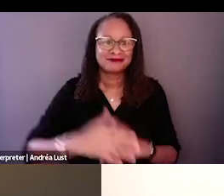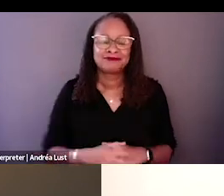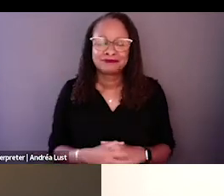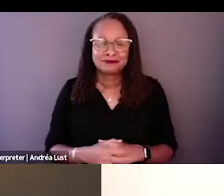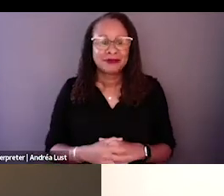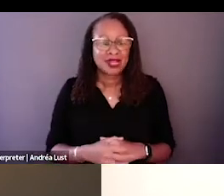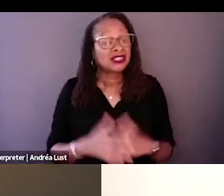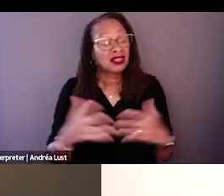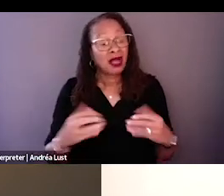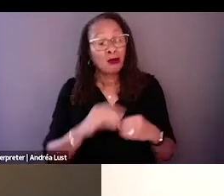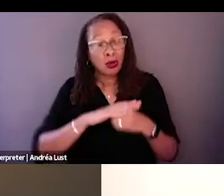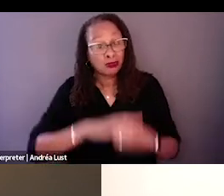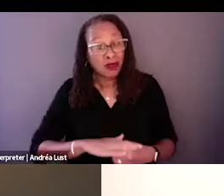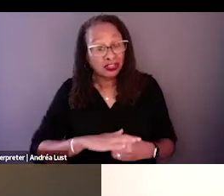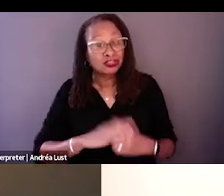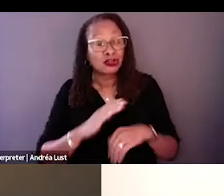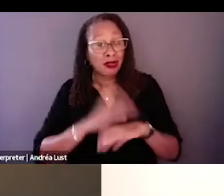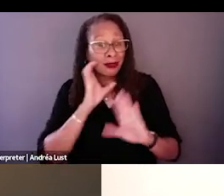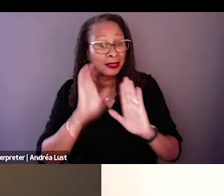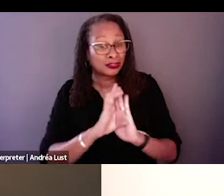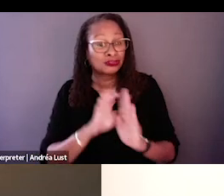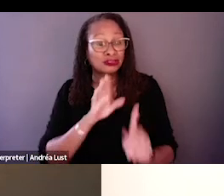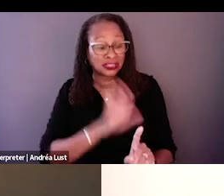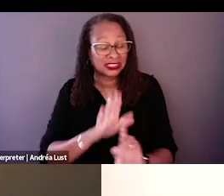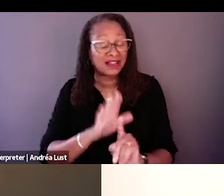Then this knowledge makes everything very, very different.